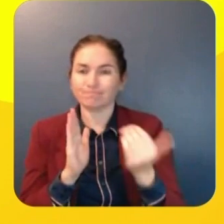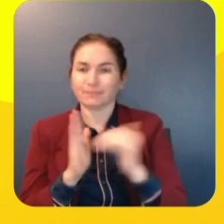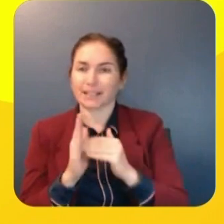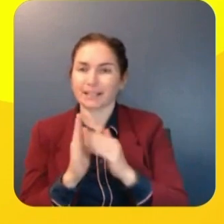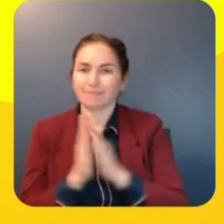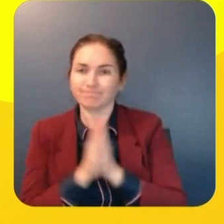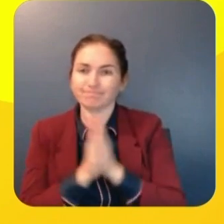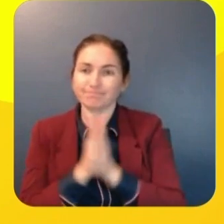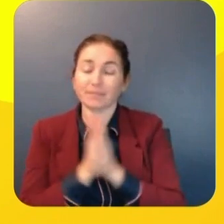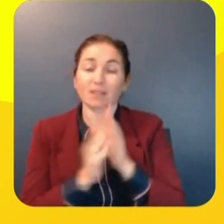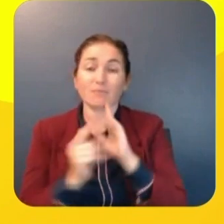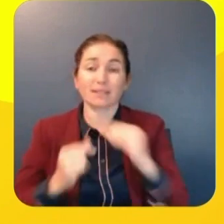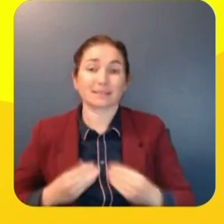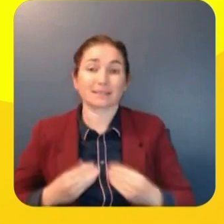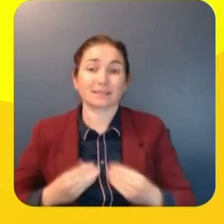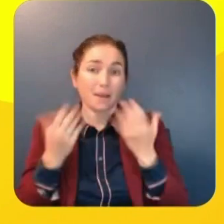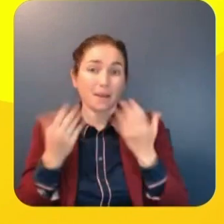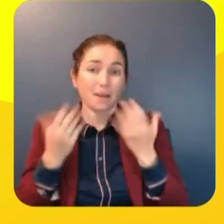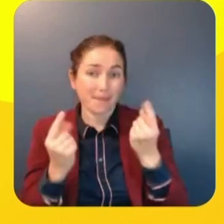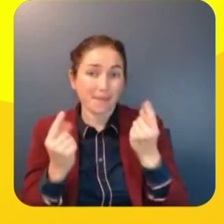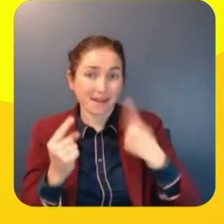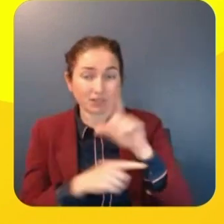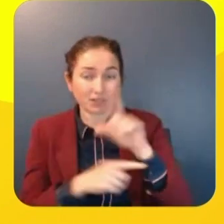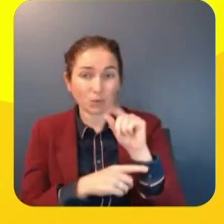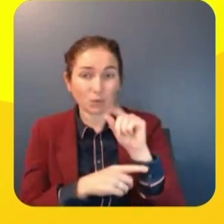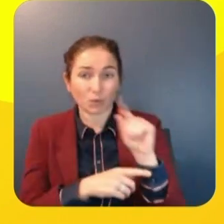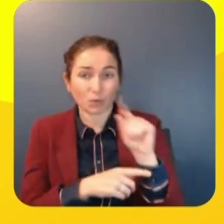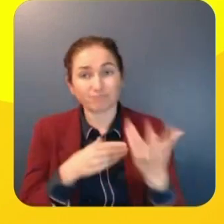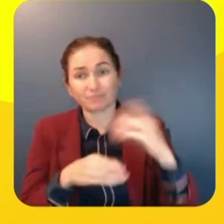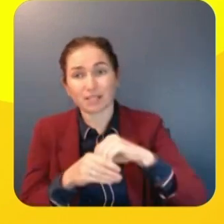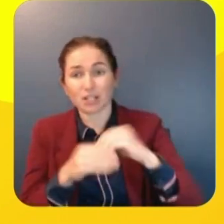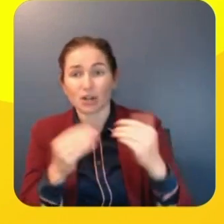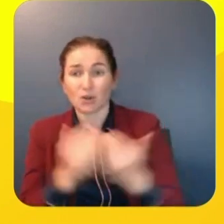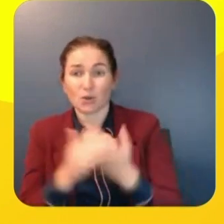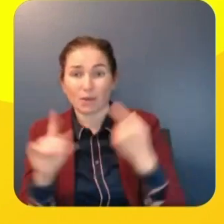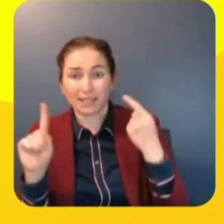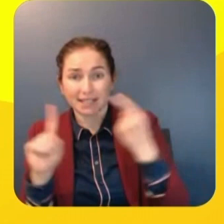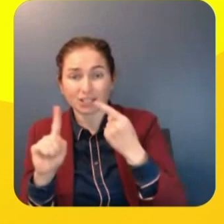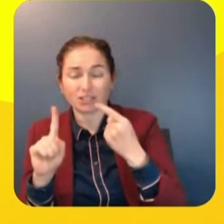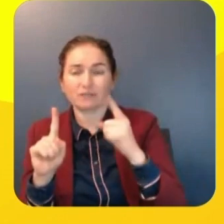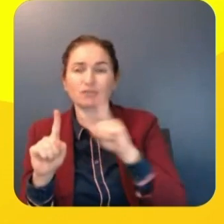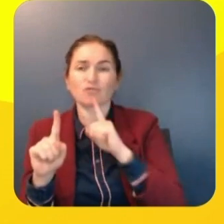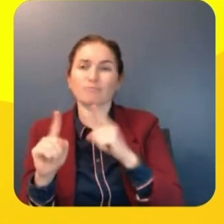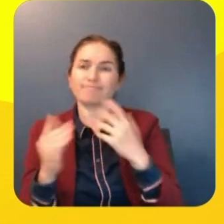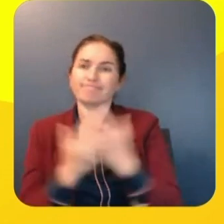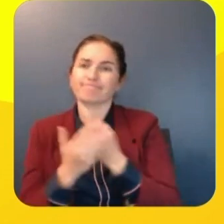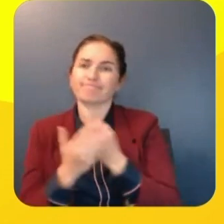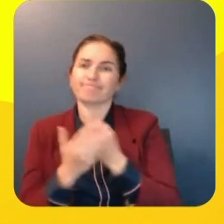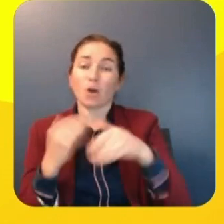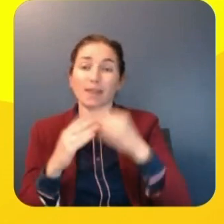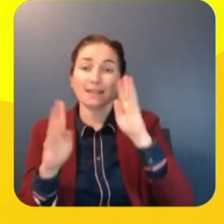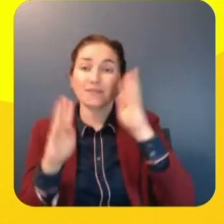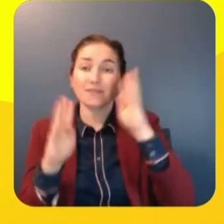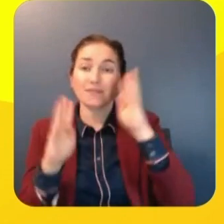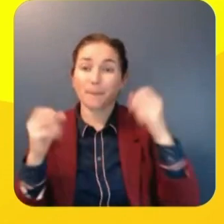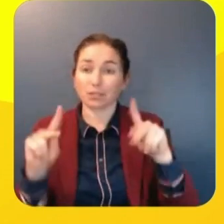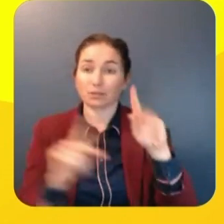in 2020 and bring you into a new initiative meant to capitalize on the innovation and opportunity that DEI in tech in particular